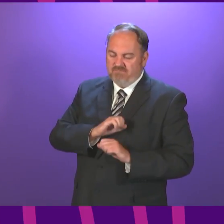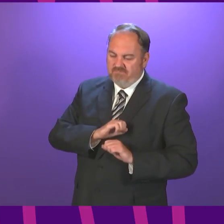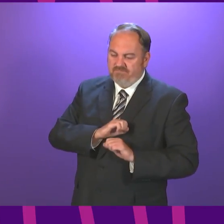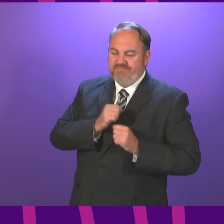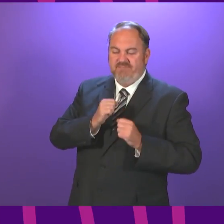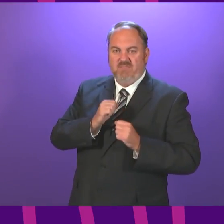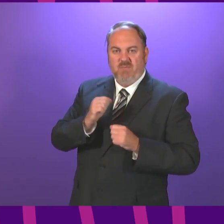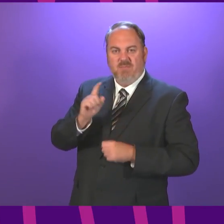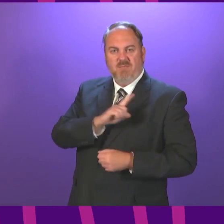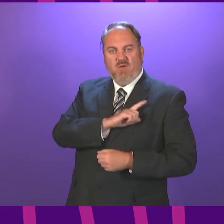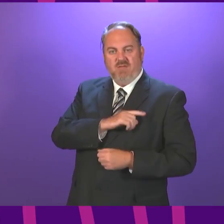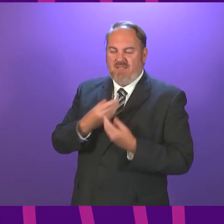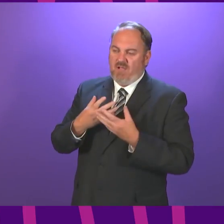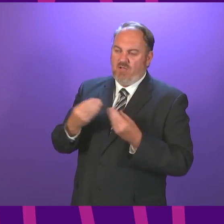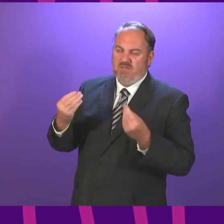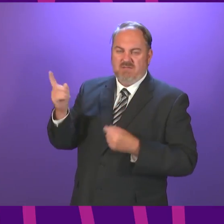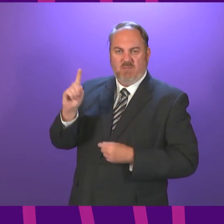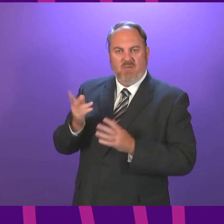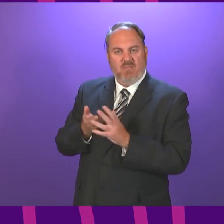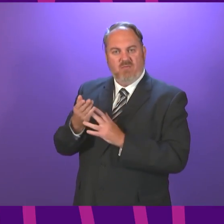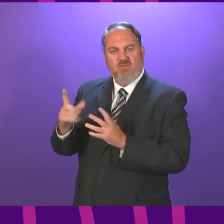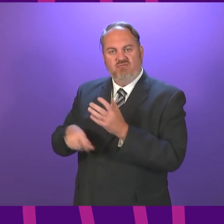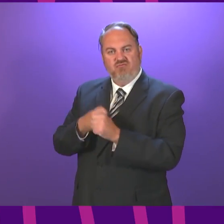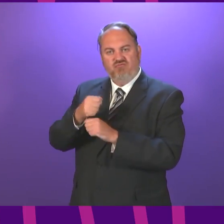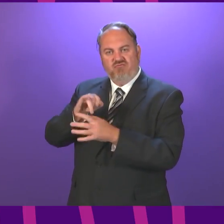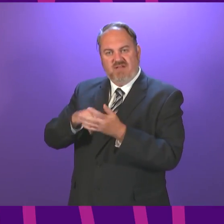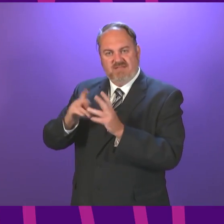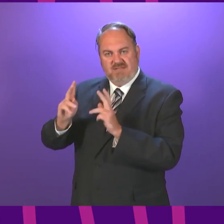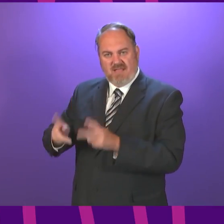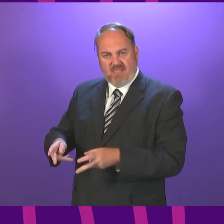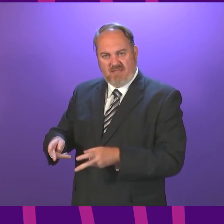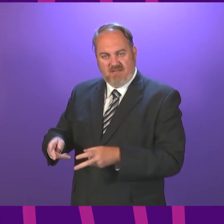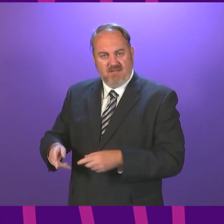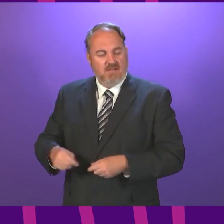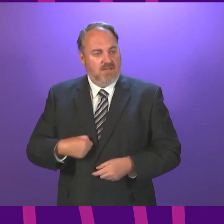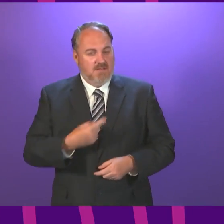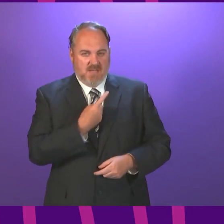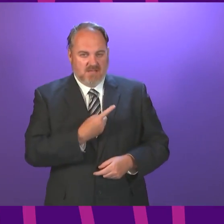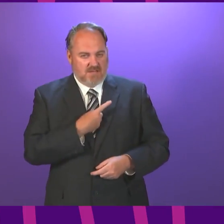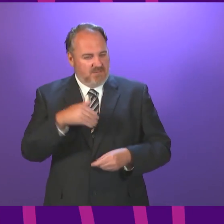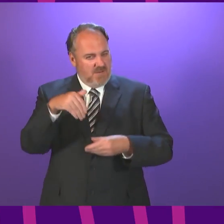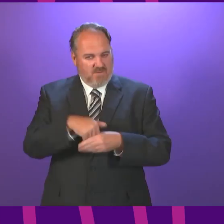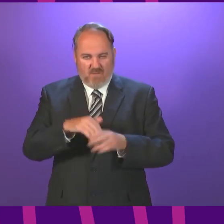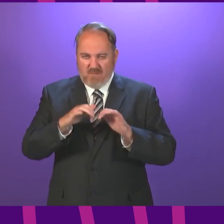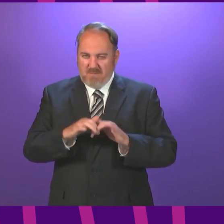I know that Mr Ross has not been in this Parliament for as long as I have, and I appreciate that